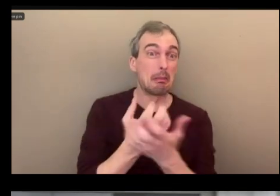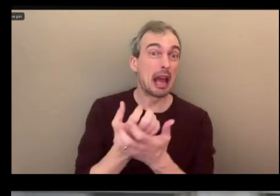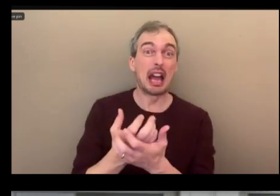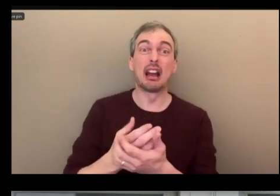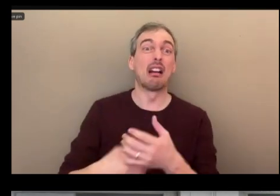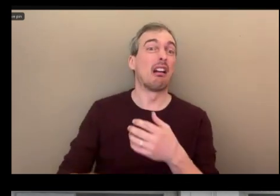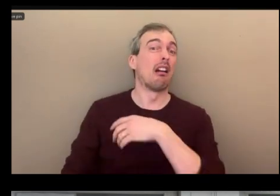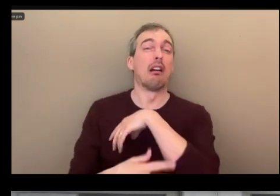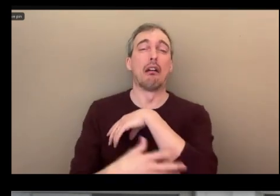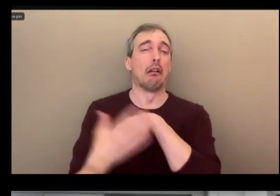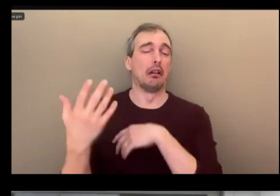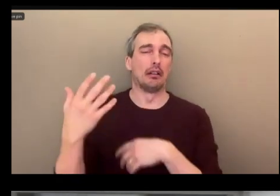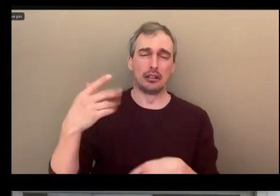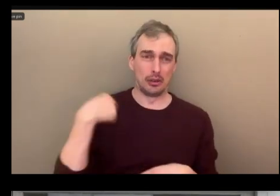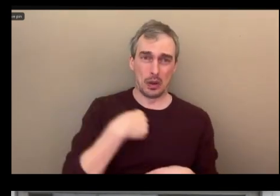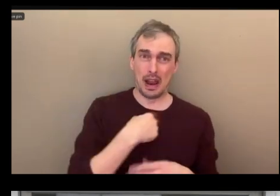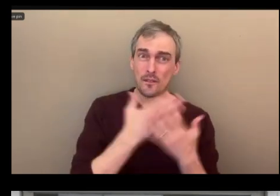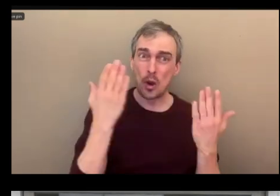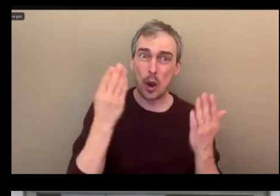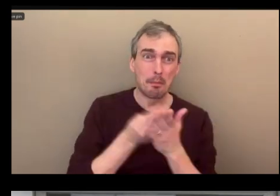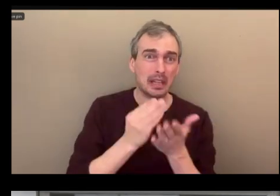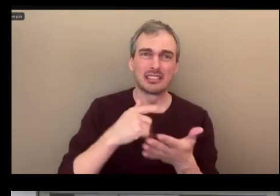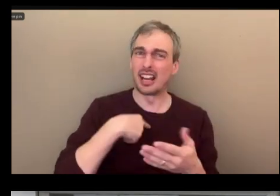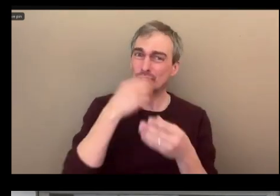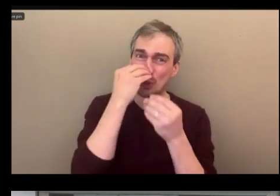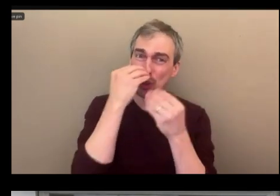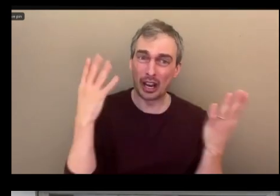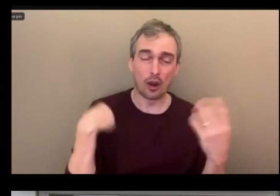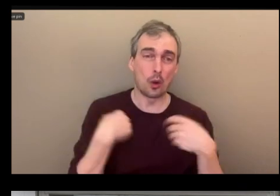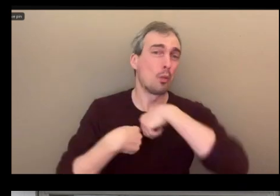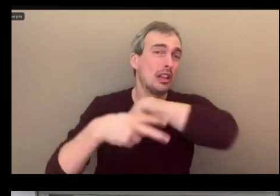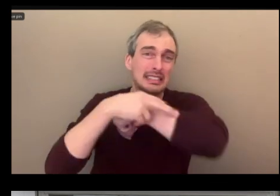Because it's important that we're gonna be looking at these experiences. Next slide, please.